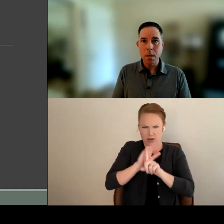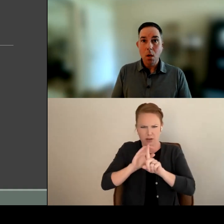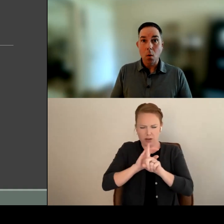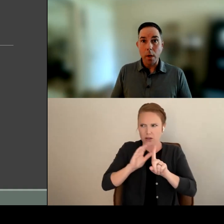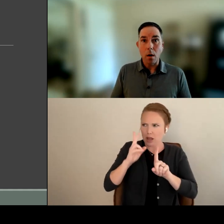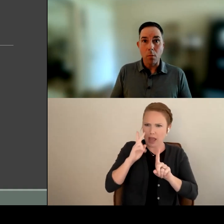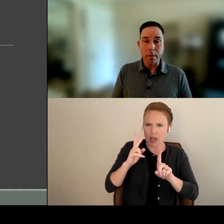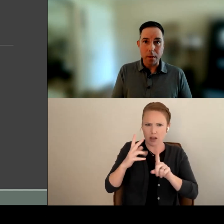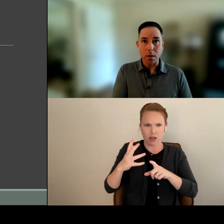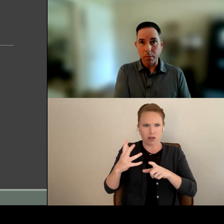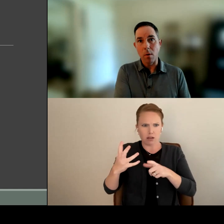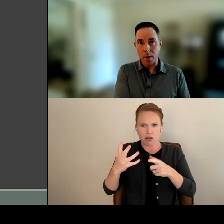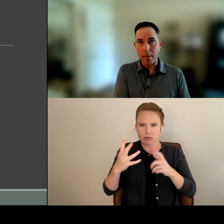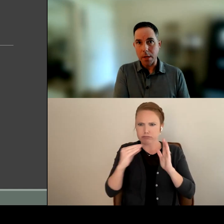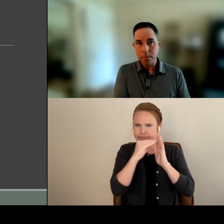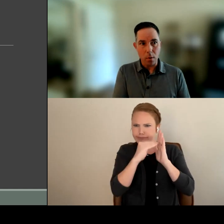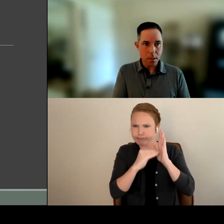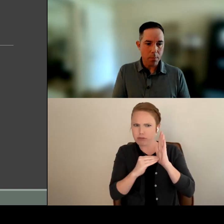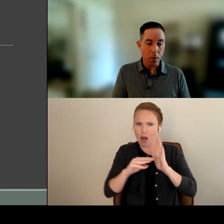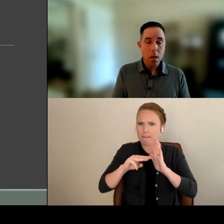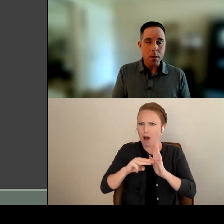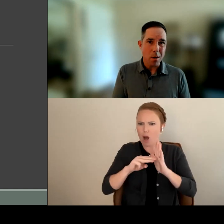we are moving the needle forward on this.